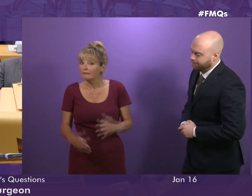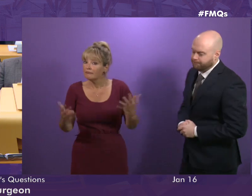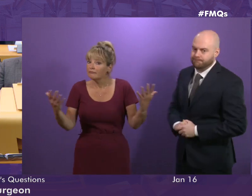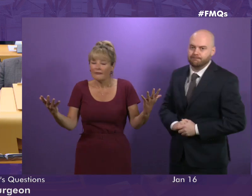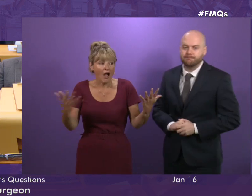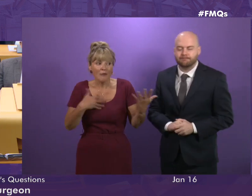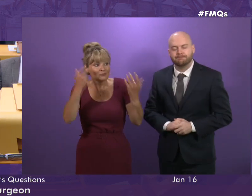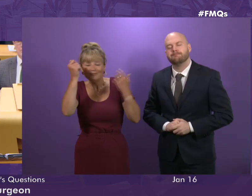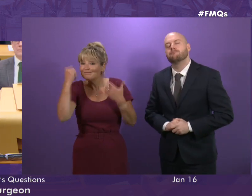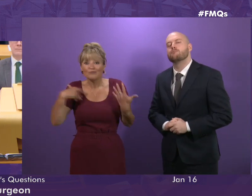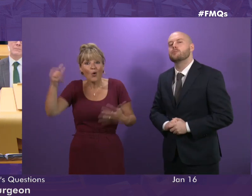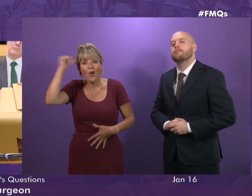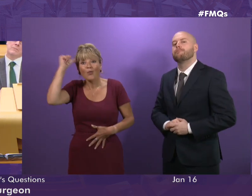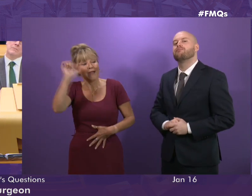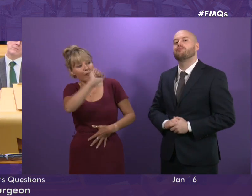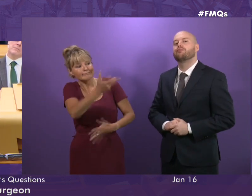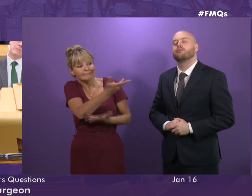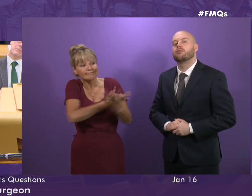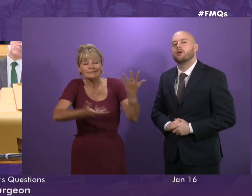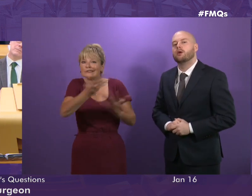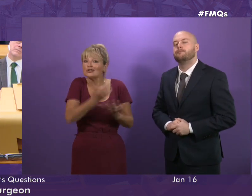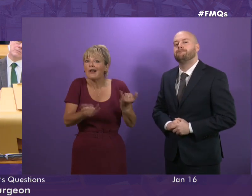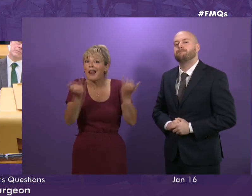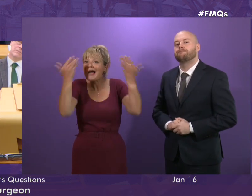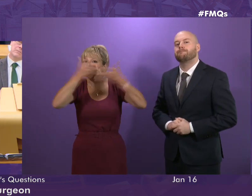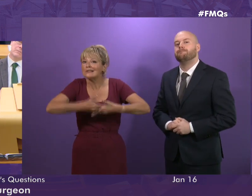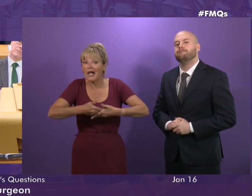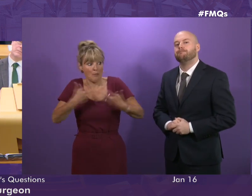Gibson has narrated in the chamber, but I am more than happy to ask the justice secretary